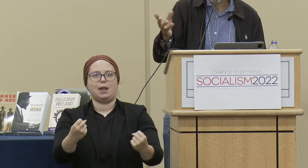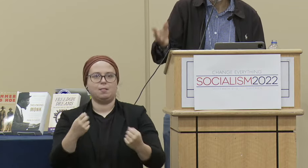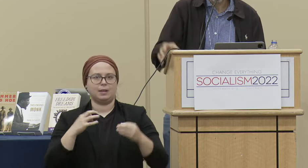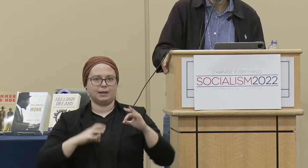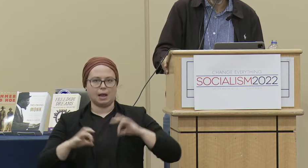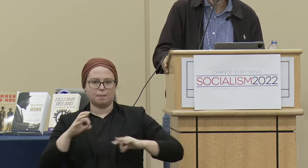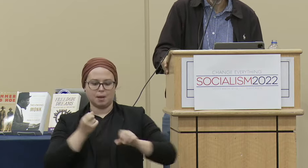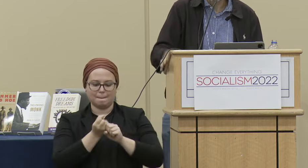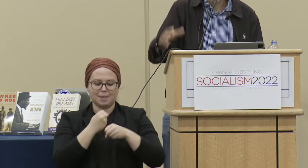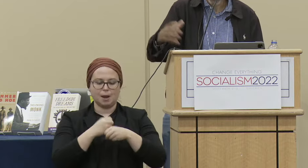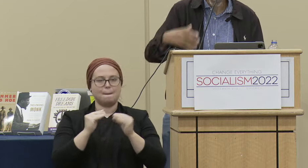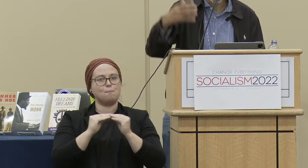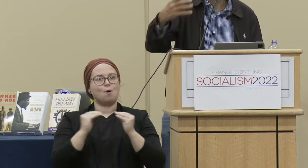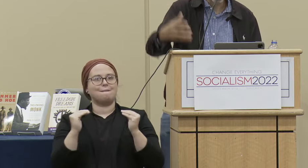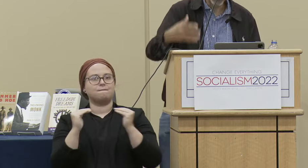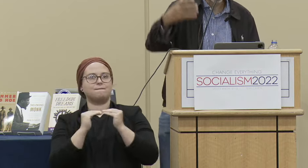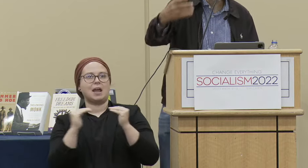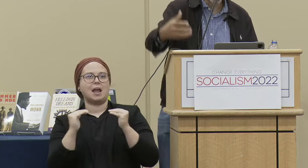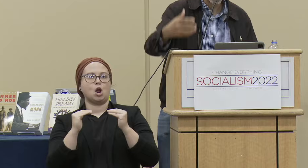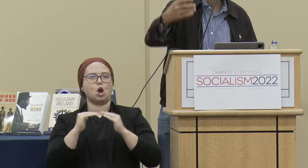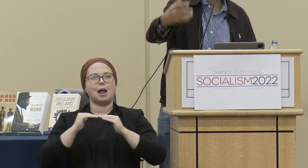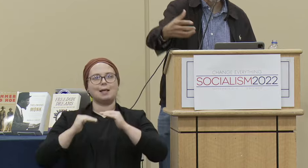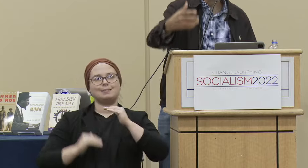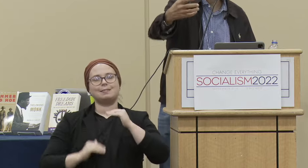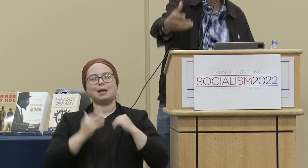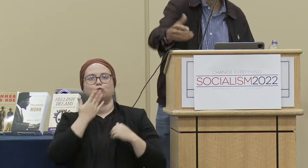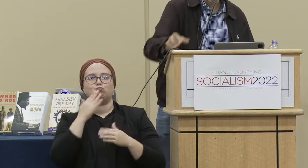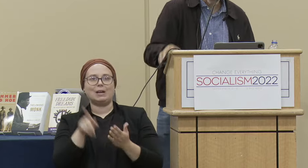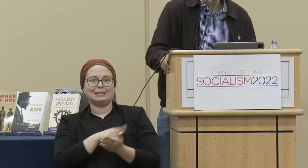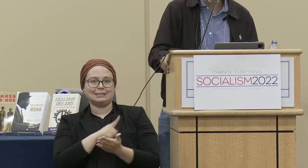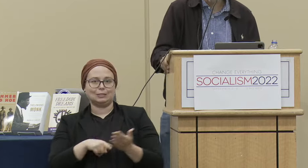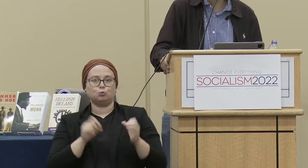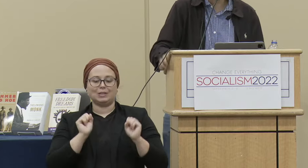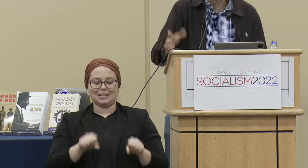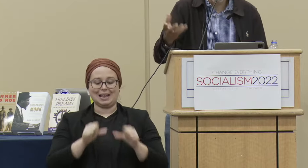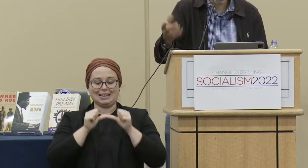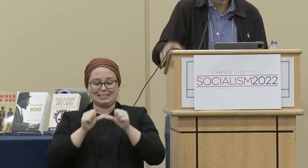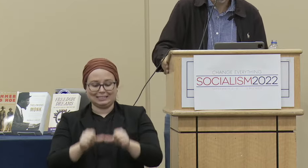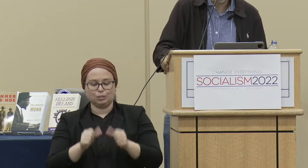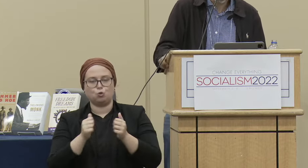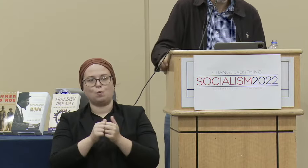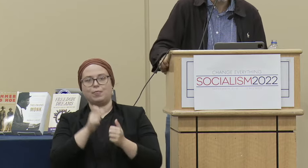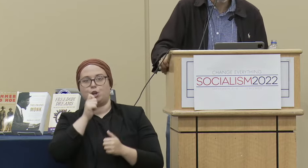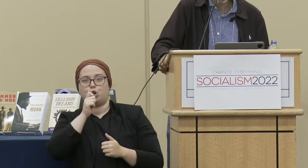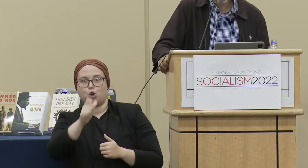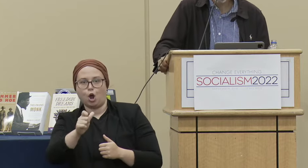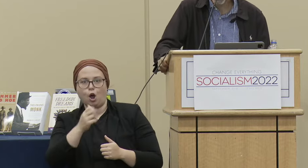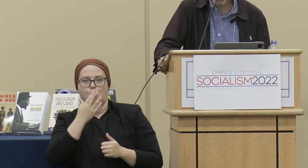seen as strengthening capitalism . Making it more fair and less racist, so then we can actually continue with a